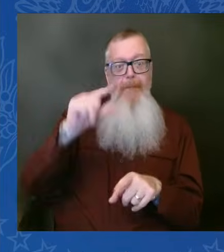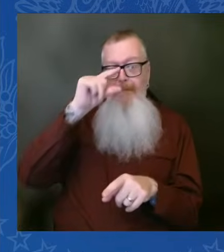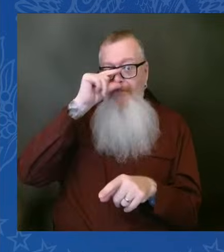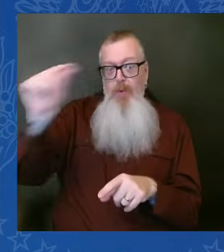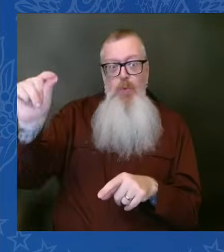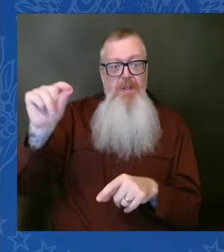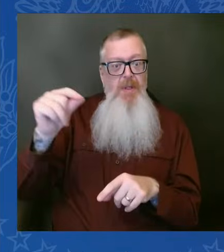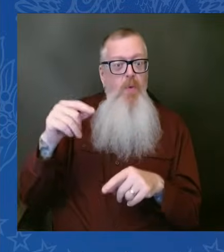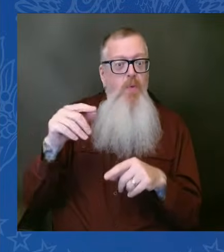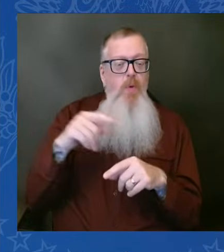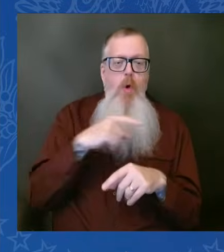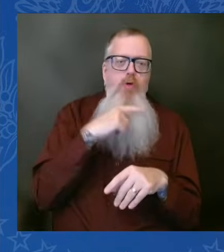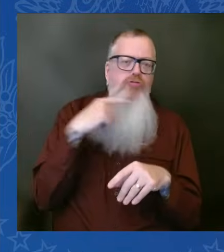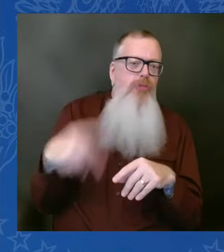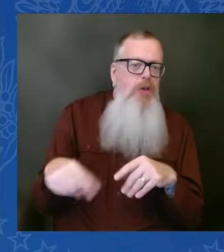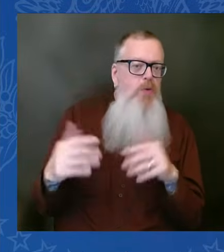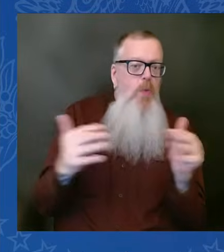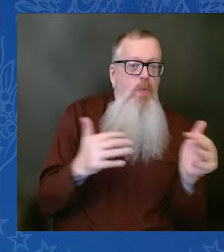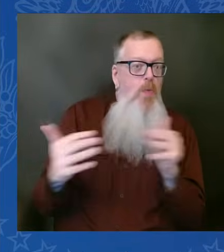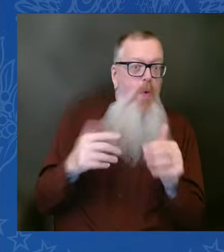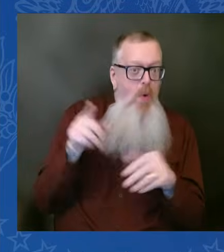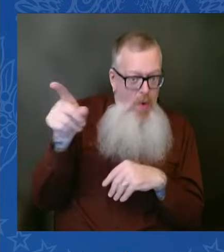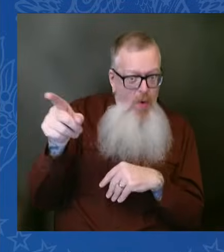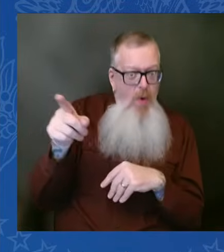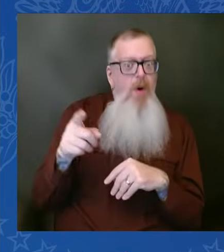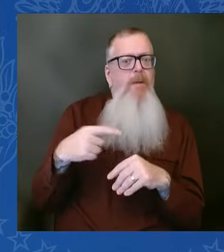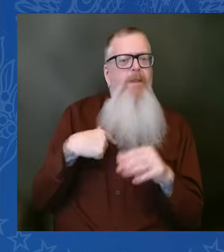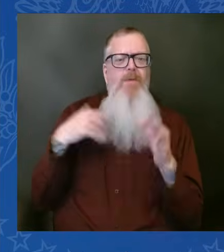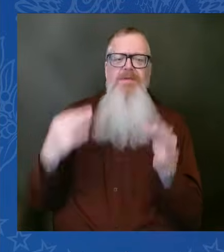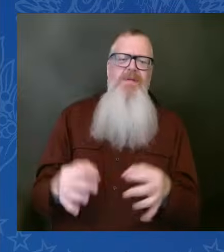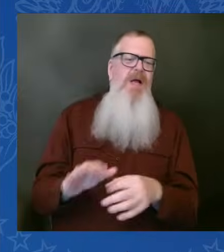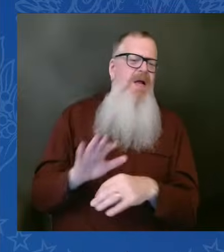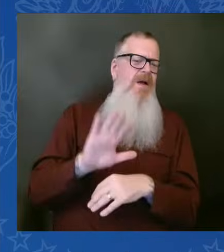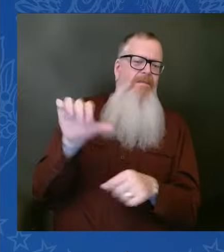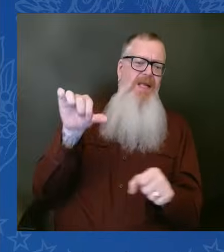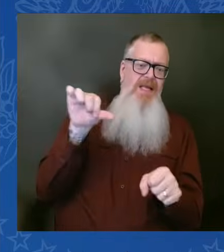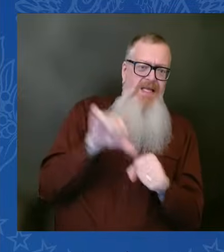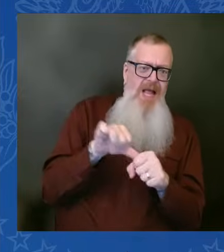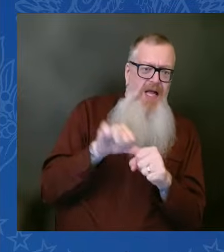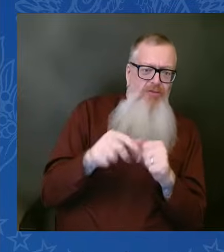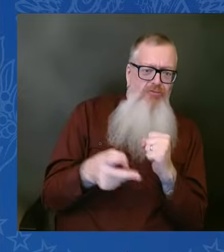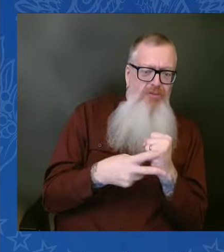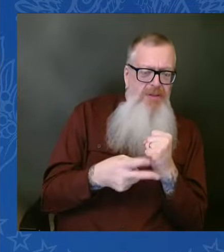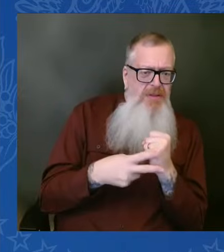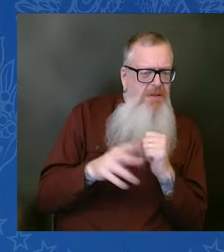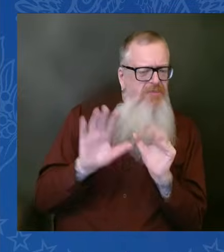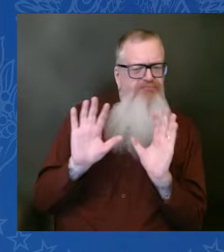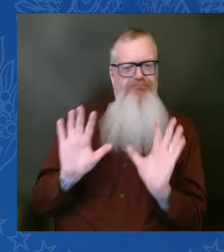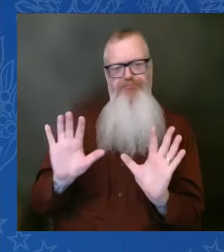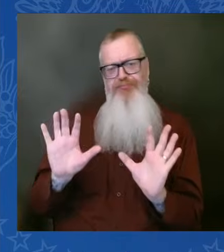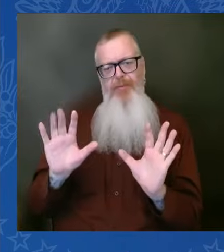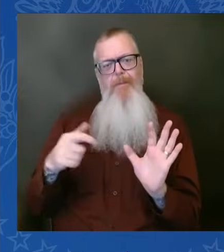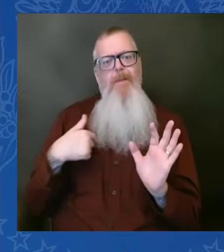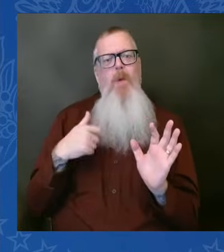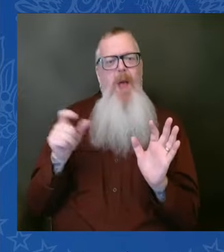ever in our Strategic Petroleum Reserve. That’s all the -- you all know -- most people listening wouldn’t -- but that’s all that oil we’ve saved up.